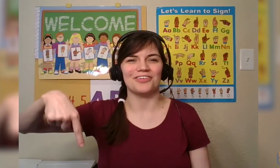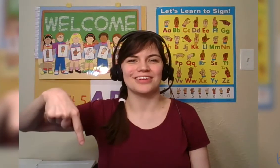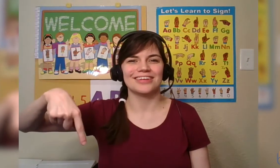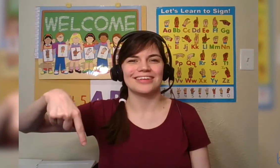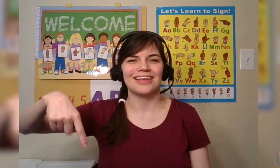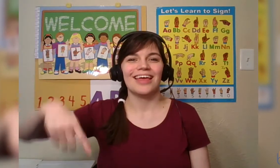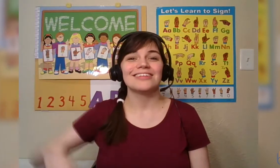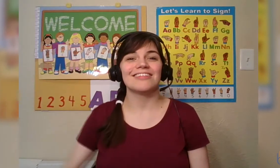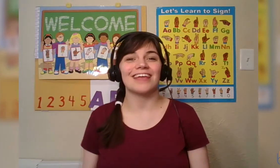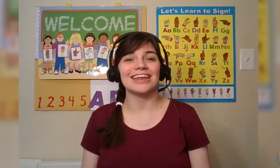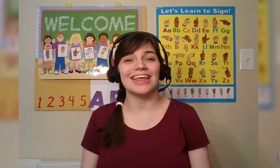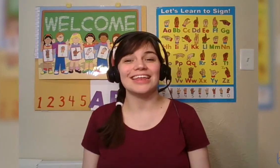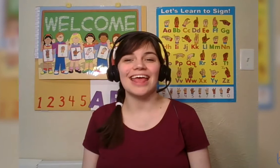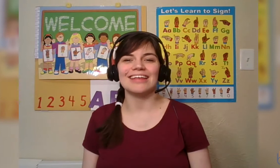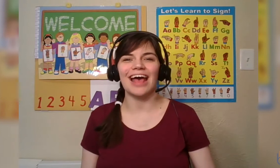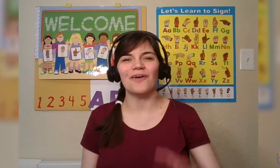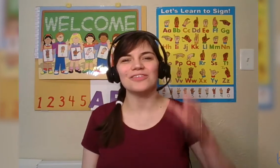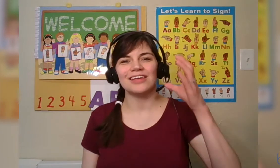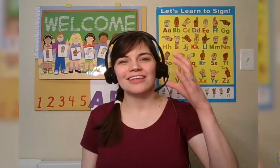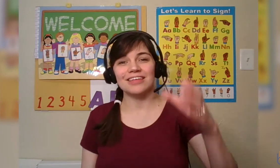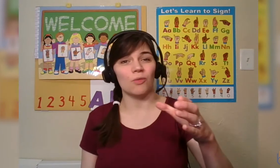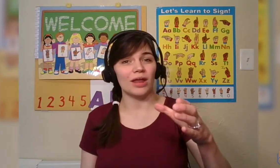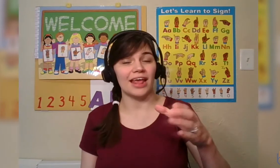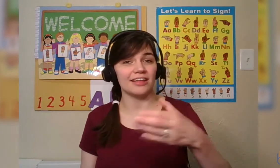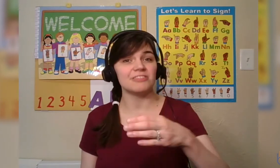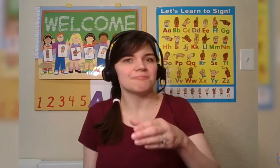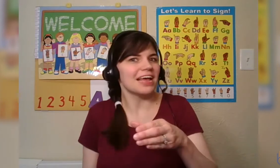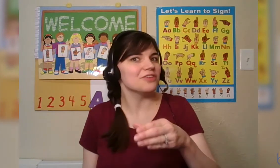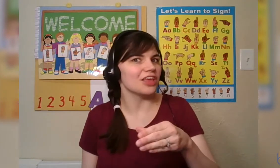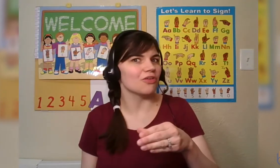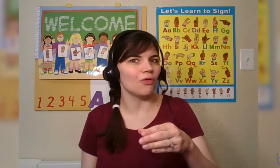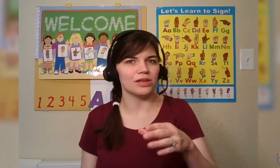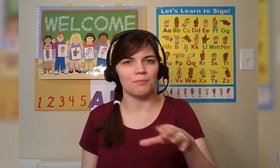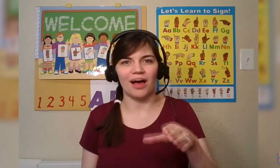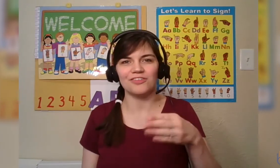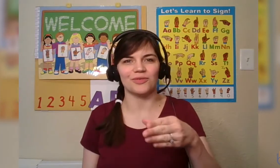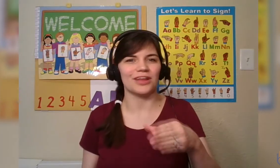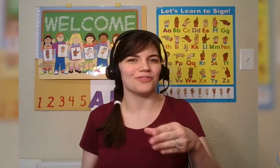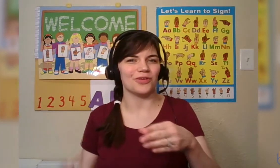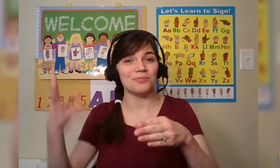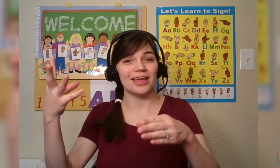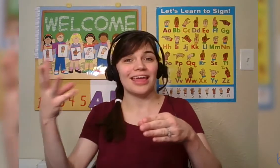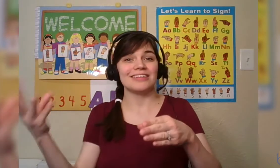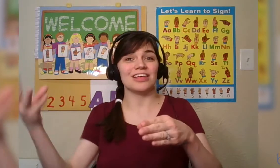To sign, "in and out," take one hand, kind of like you're holding a box or an envelope. Take